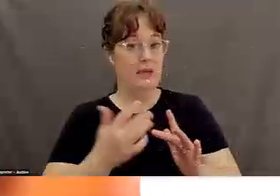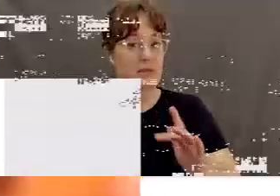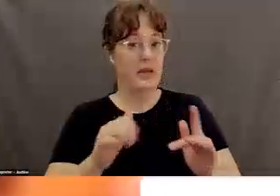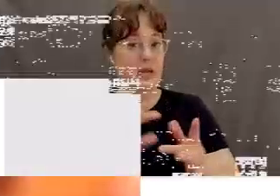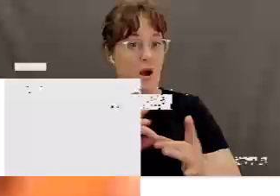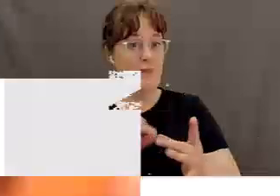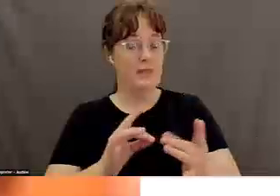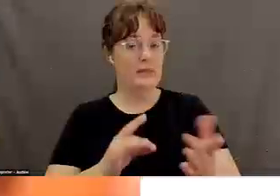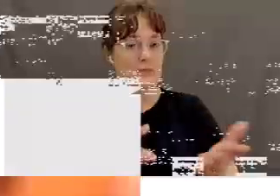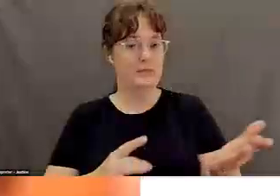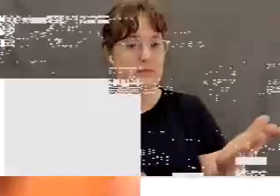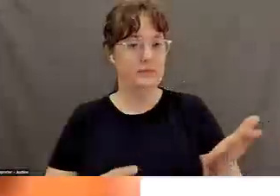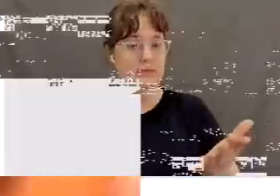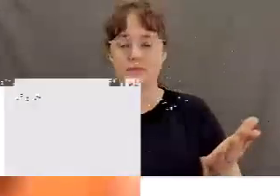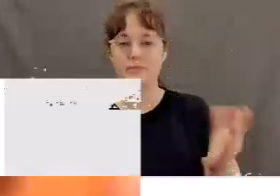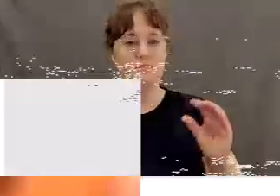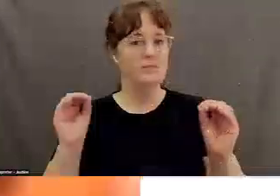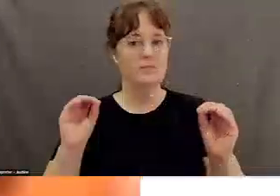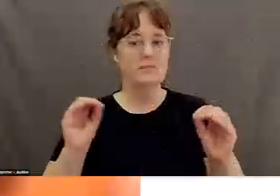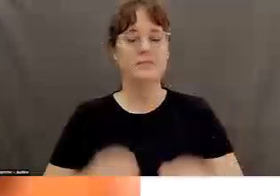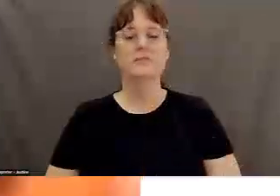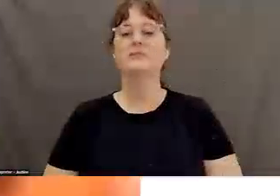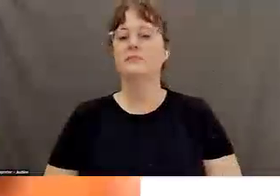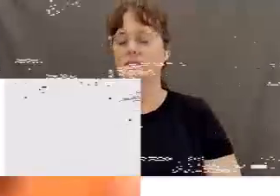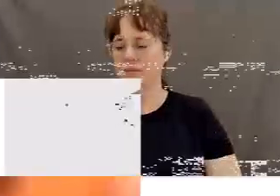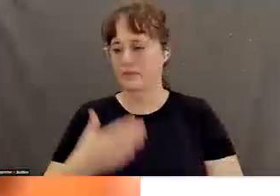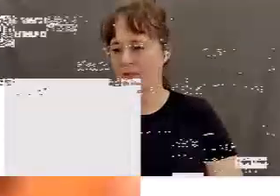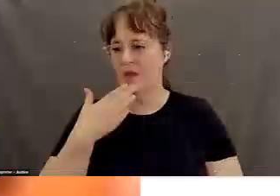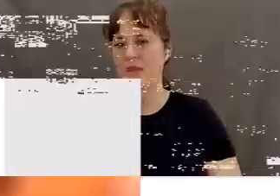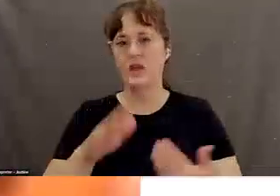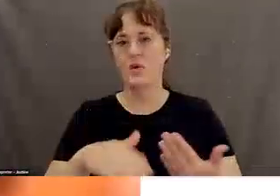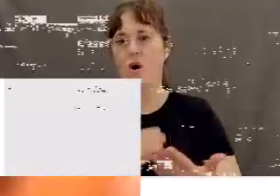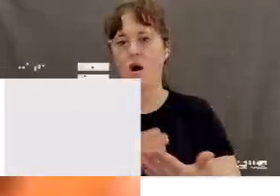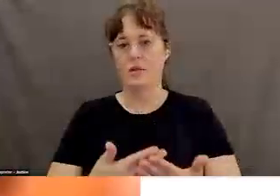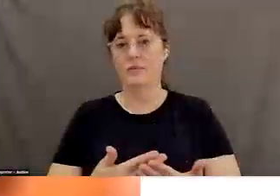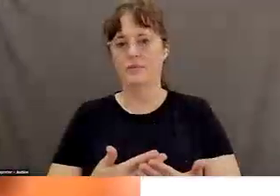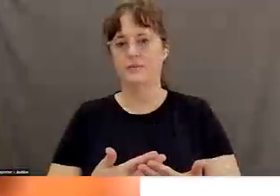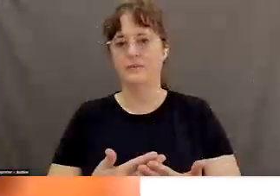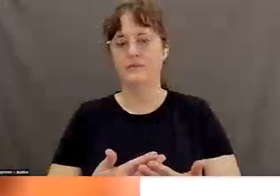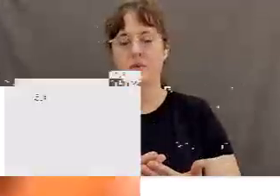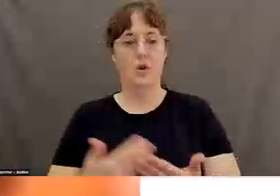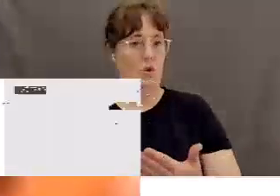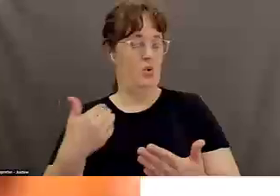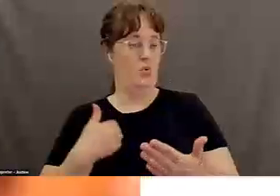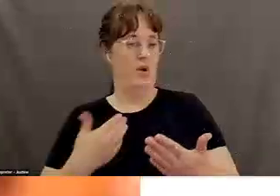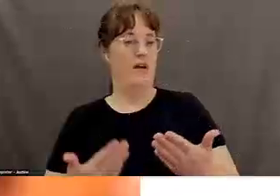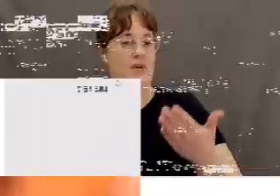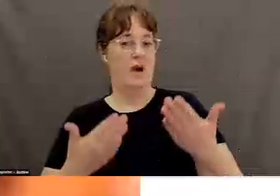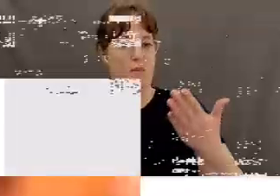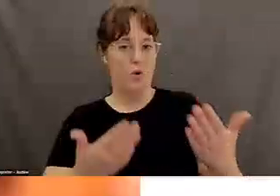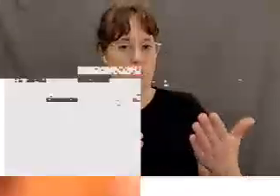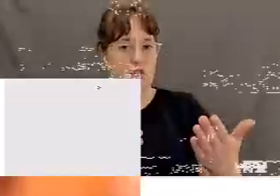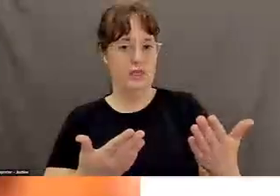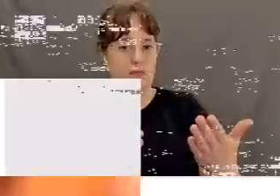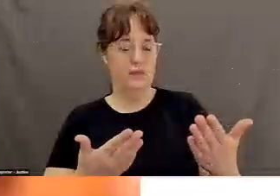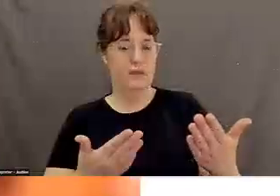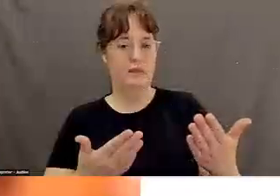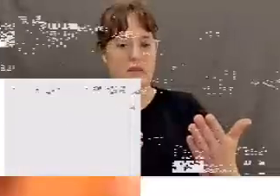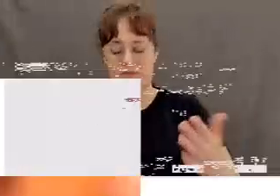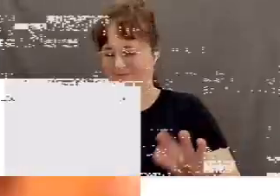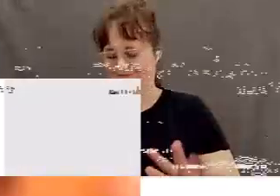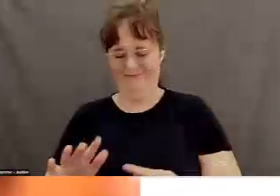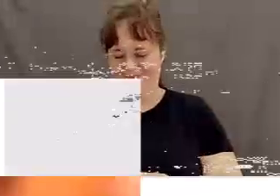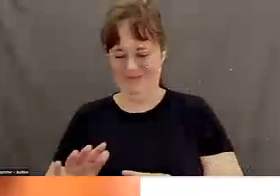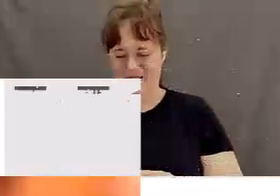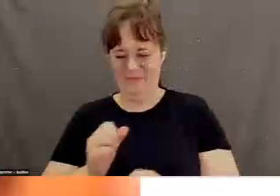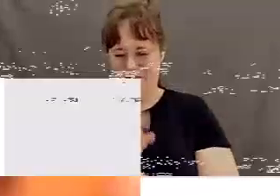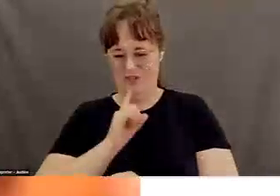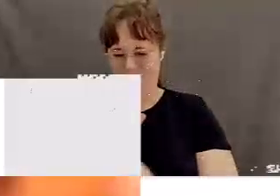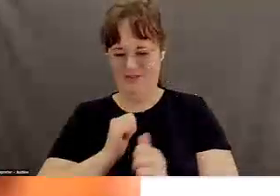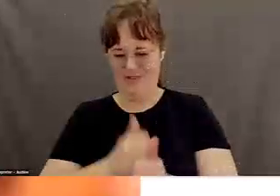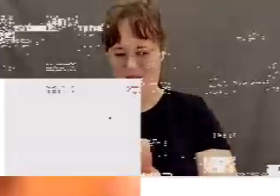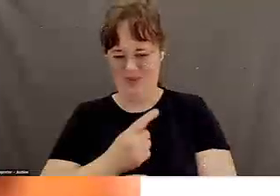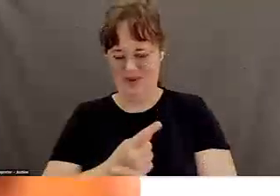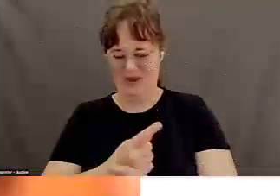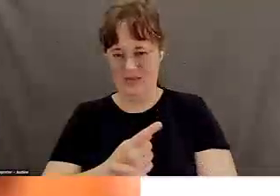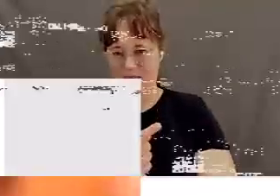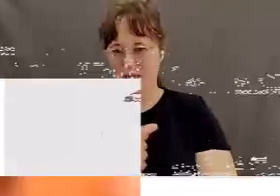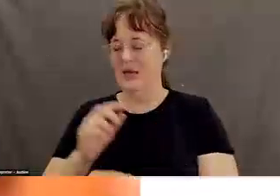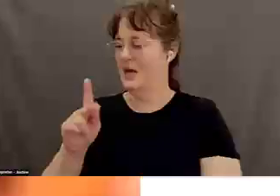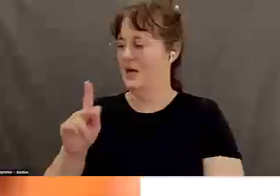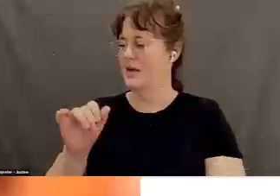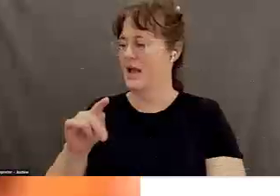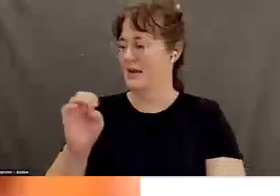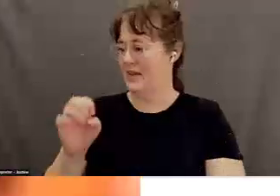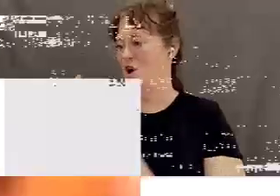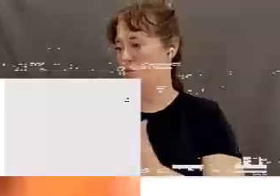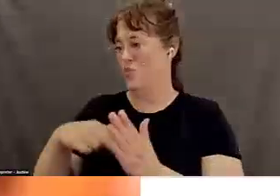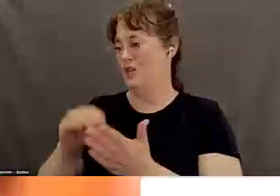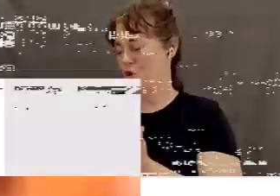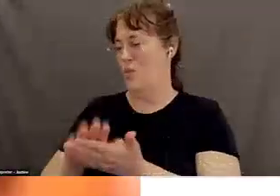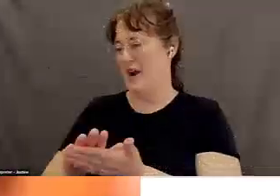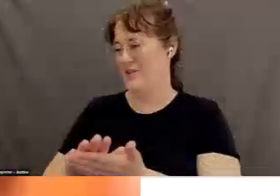Boardroom: No? All right. Thank you all very much. Is there a motion to… make sure I do all the right things… is there a motion to… Oh, Katie, read into the record. Thank you, yeah. Thank you. Getting used to this.